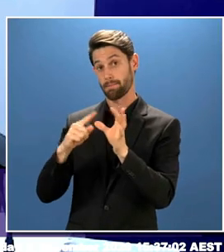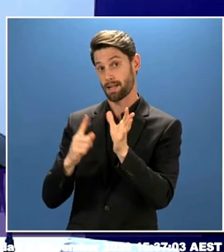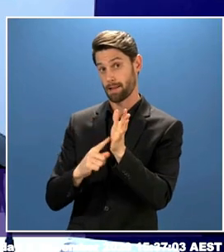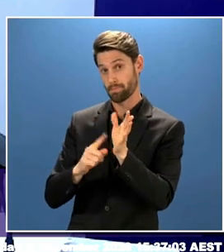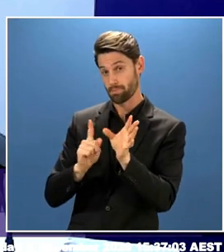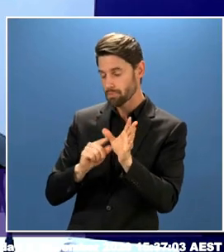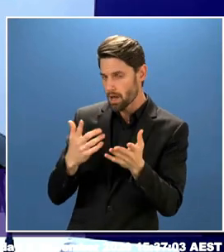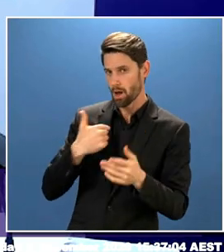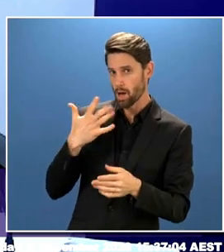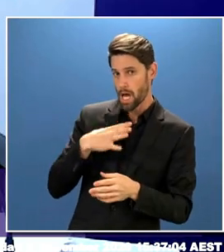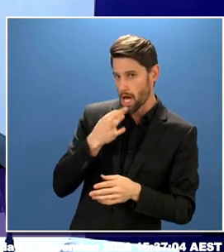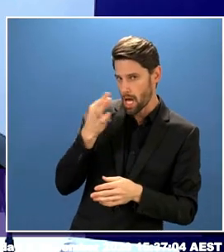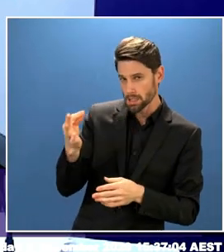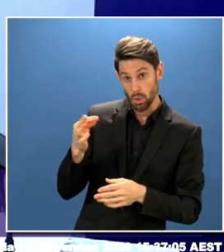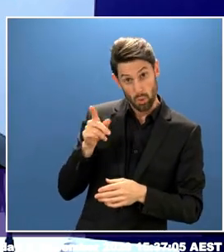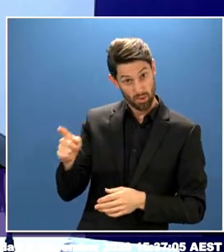from your analysis that in your view